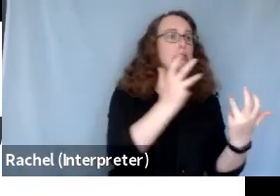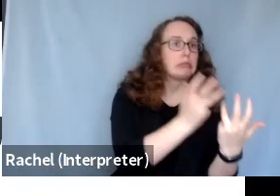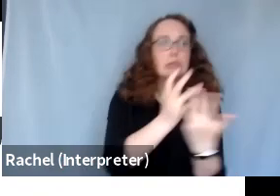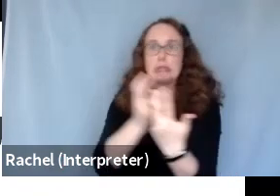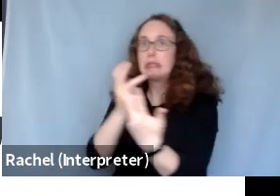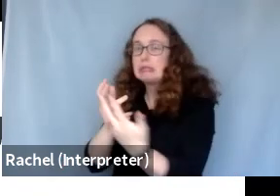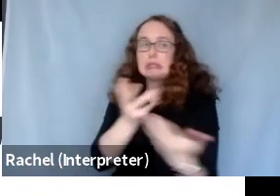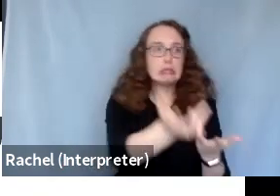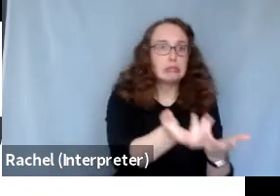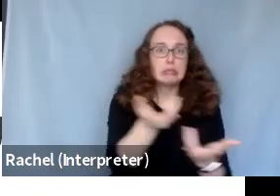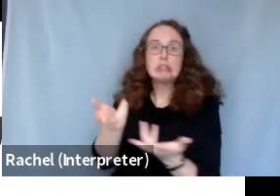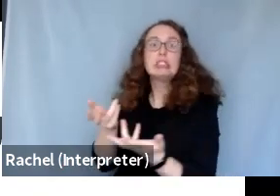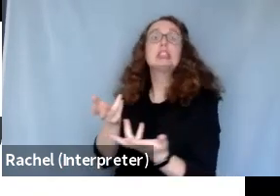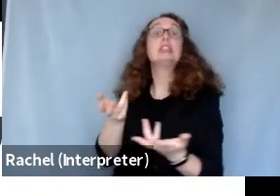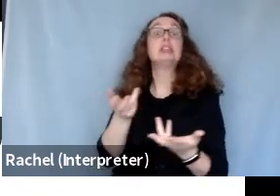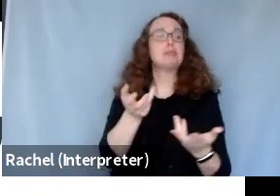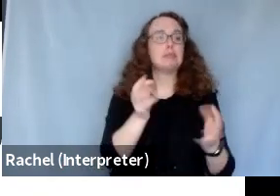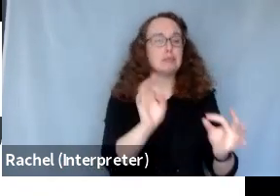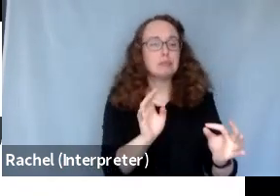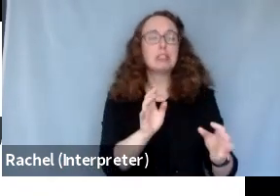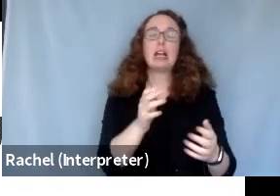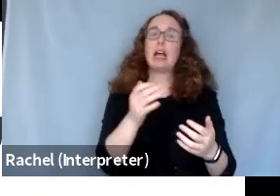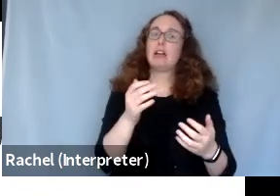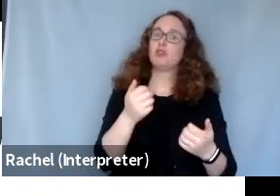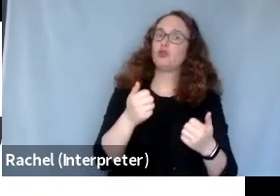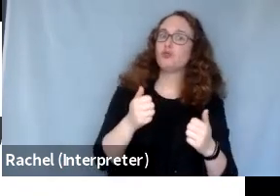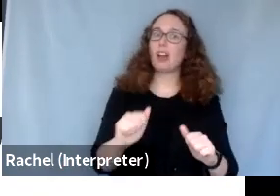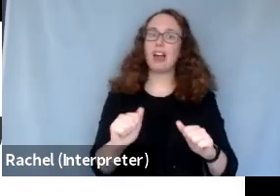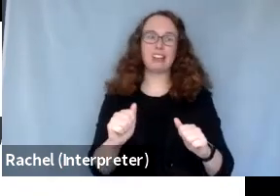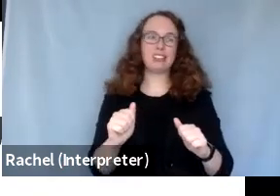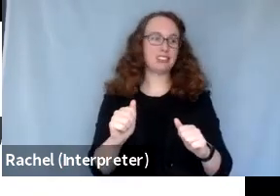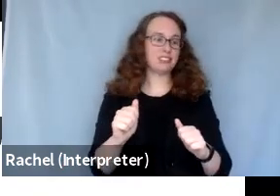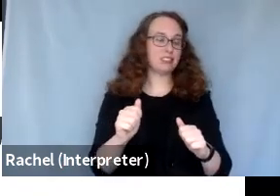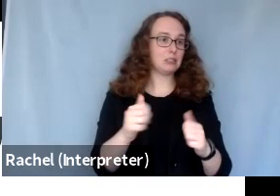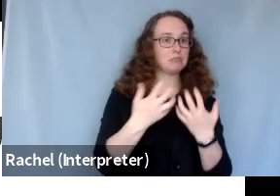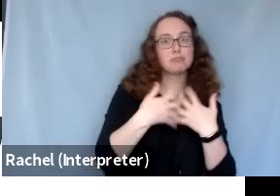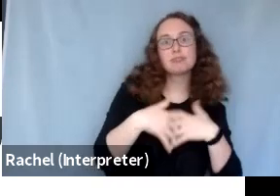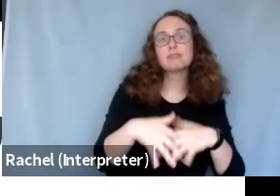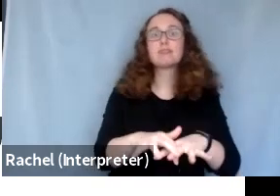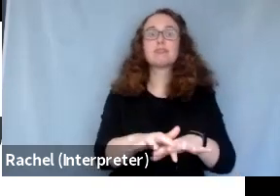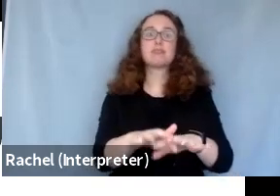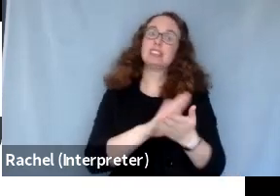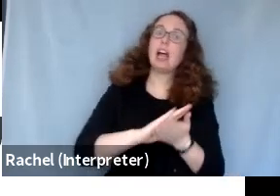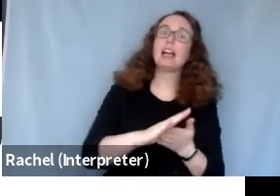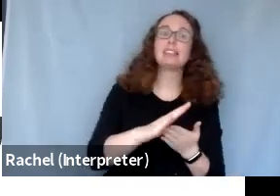your experiences as seamless as possible, as quick as possible, and maybe with a little help from all